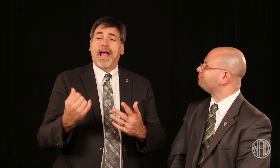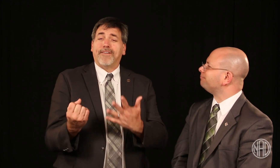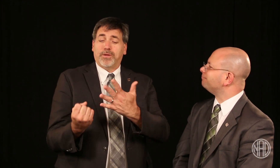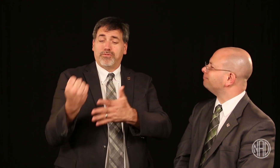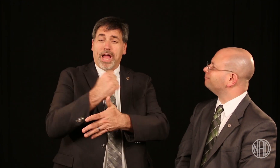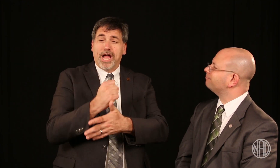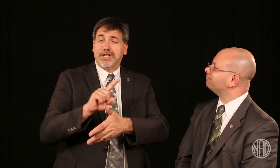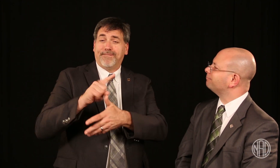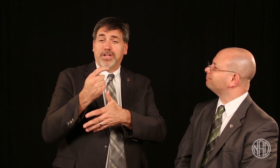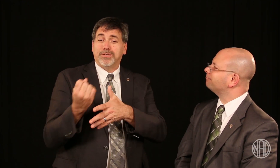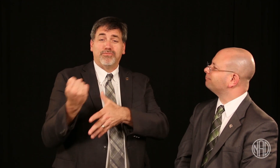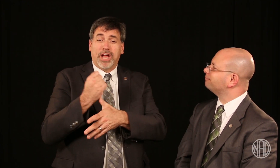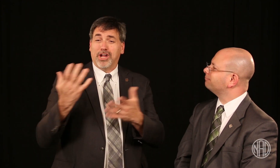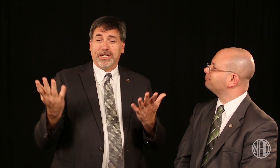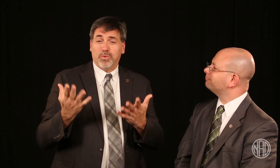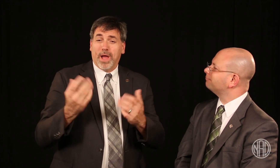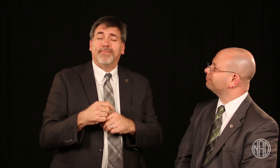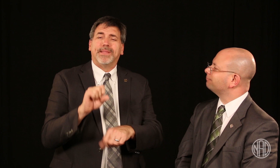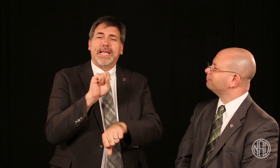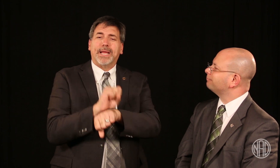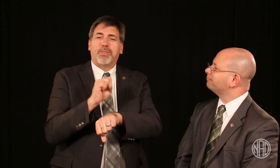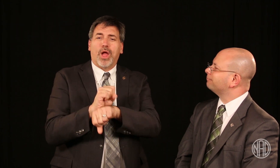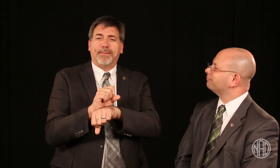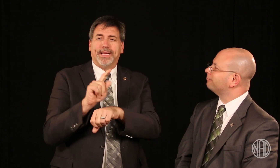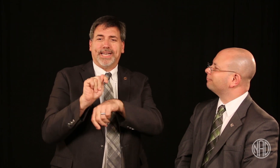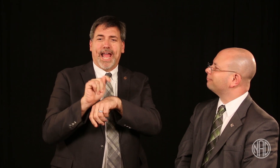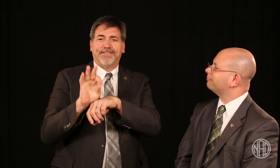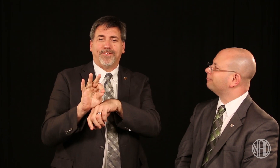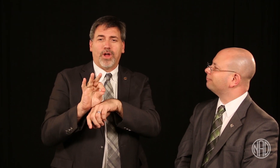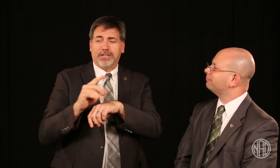Now, on to the Priorities. The first priority was to establish an Employment Task Force.